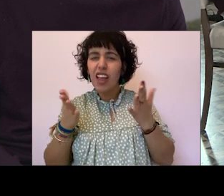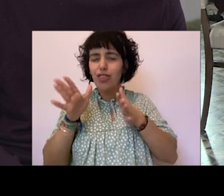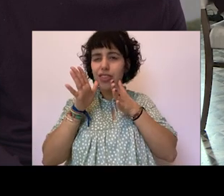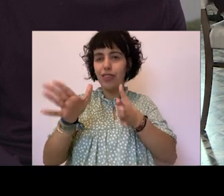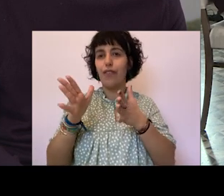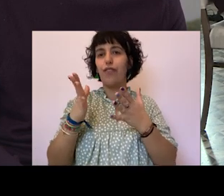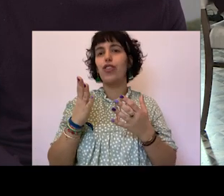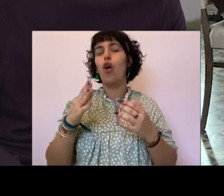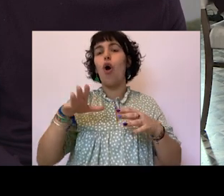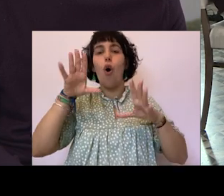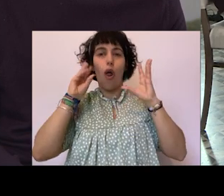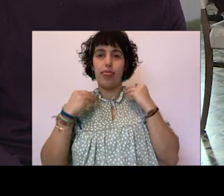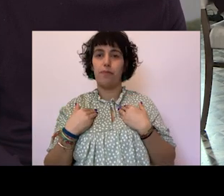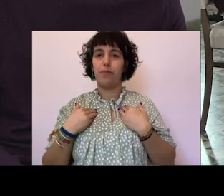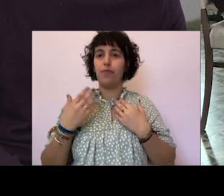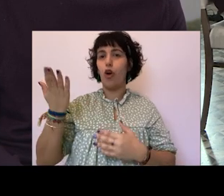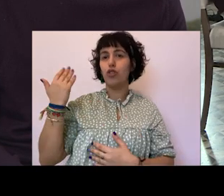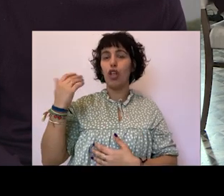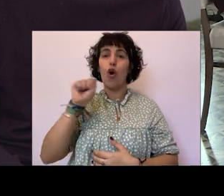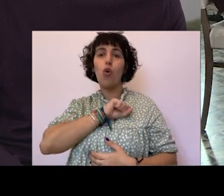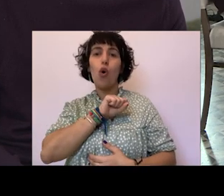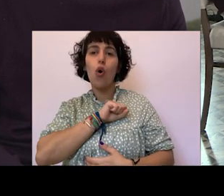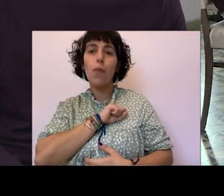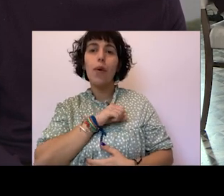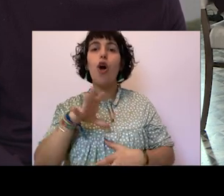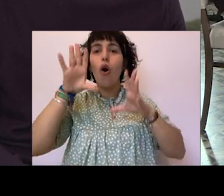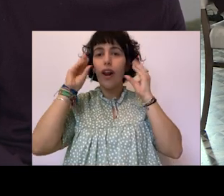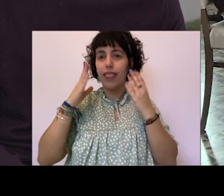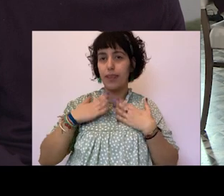and when two people walk side by side in the street